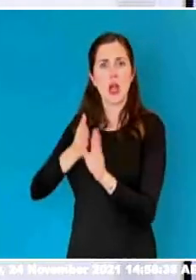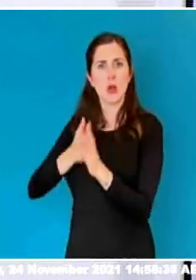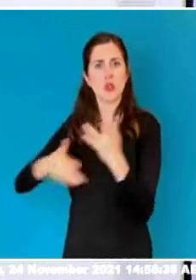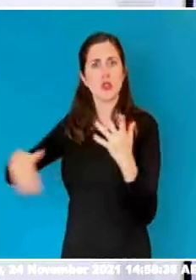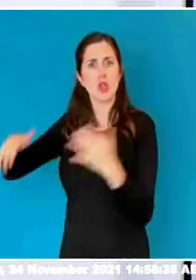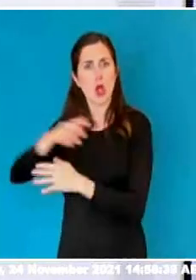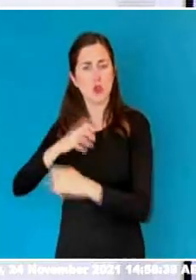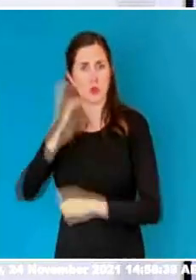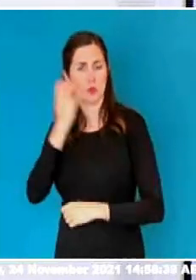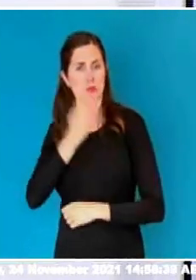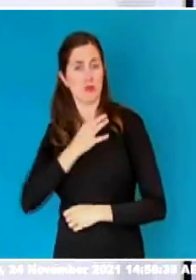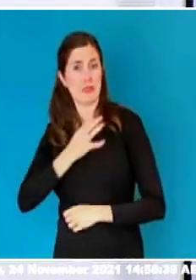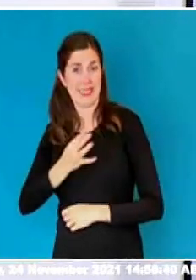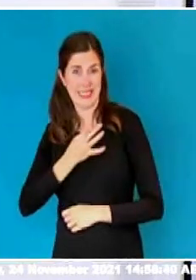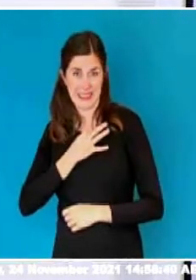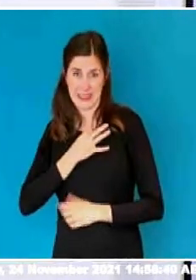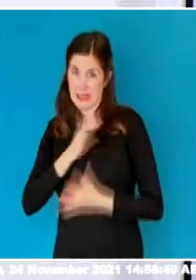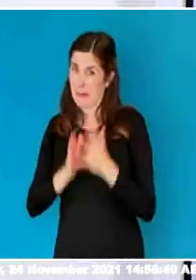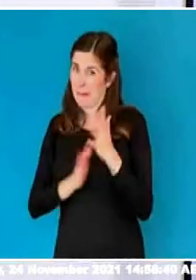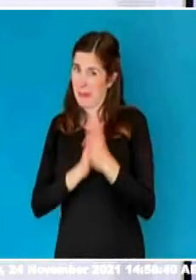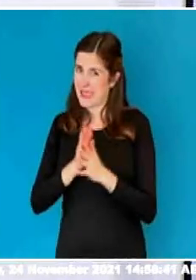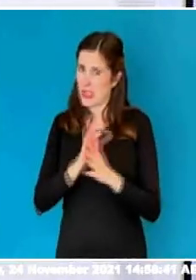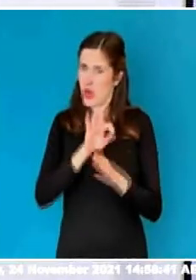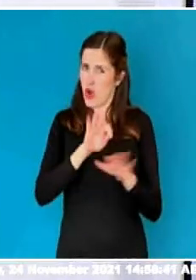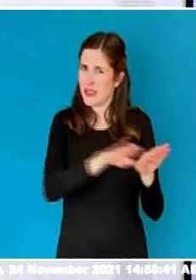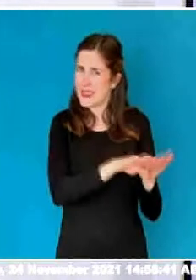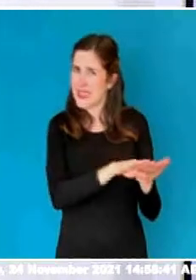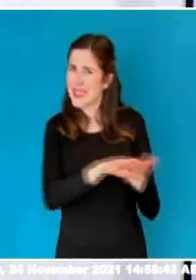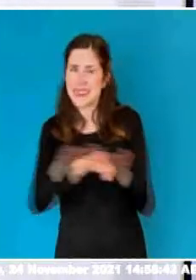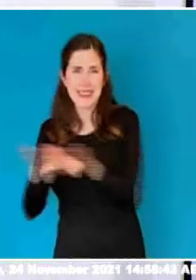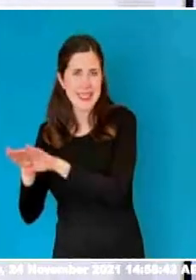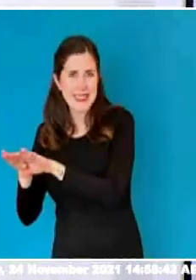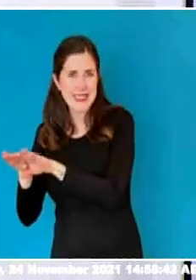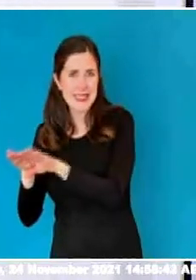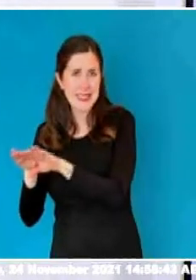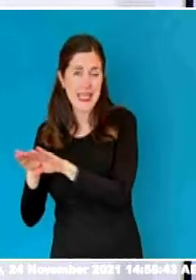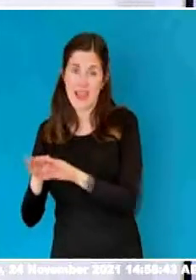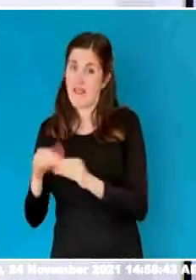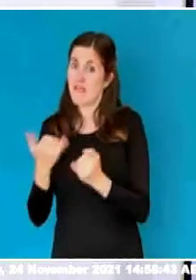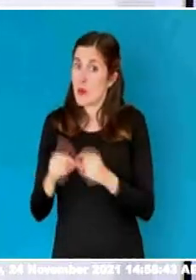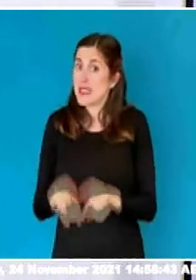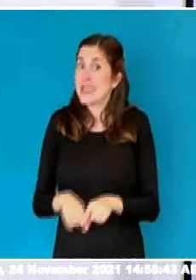and inconsistent with the approach taken to physical hazards, and then you give an